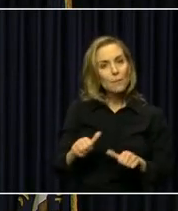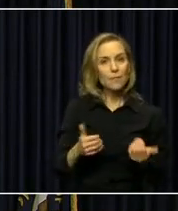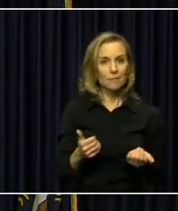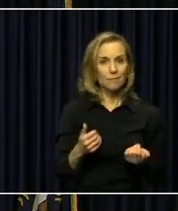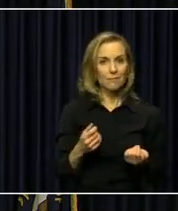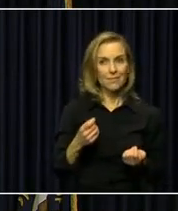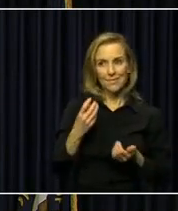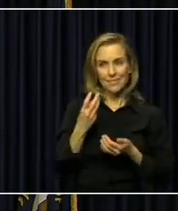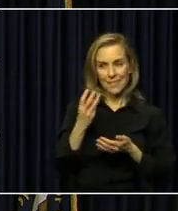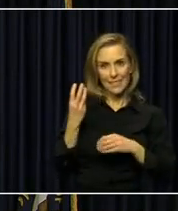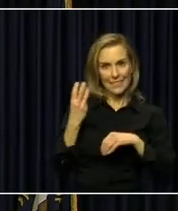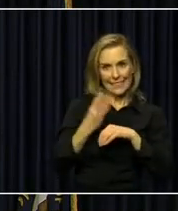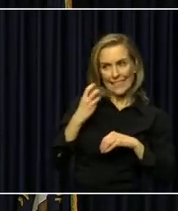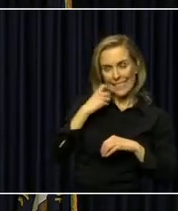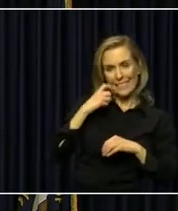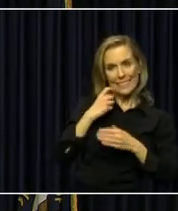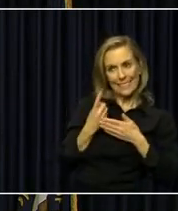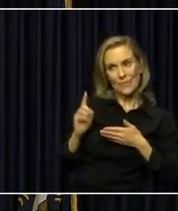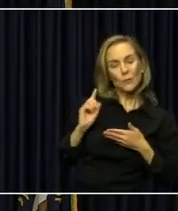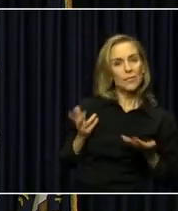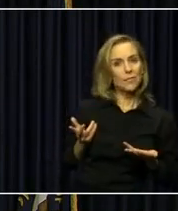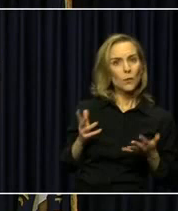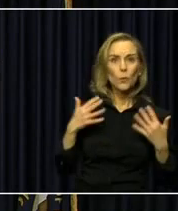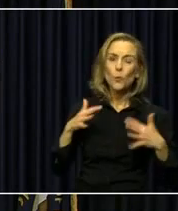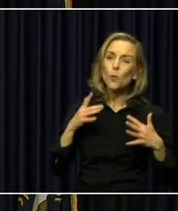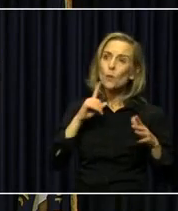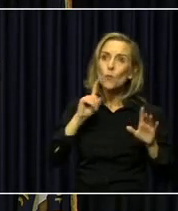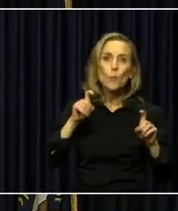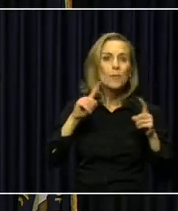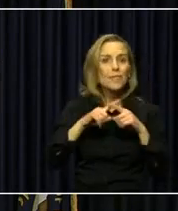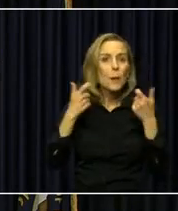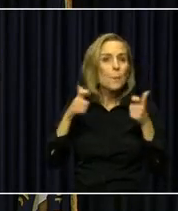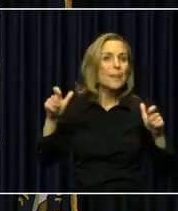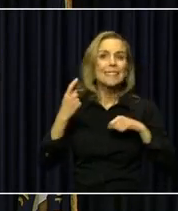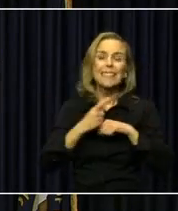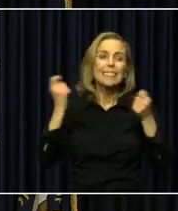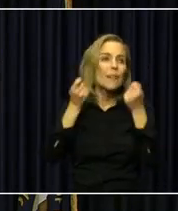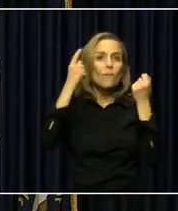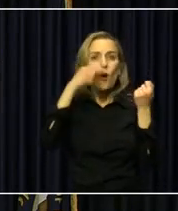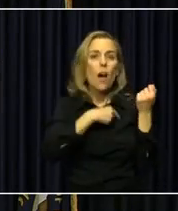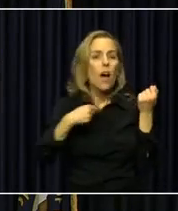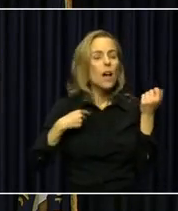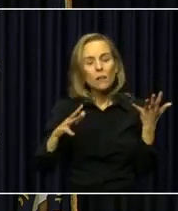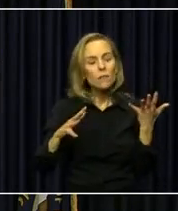ANYTHING WITH 250 PEOPLE. ELEANOR.